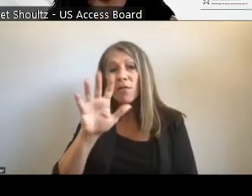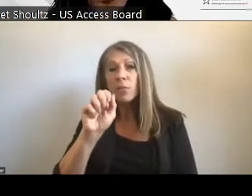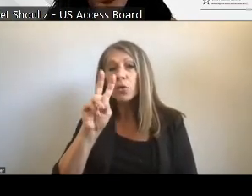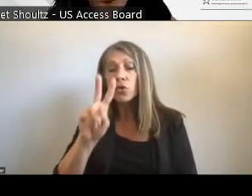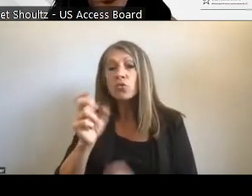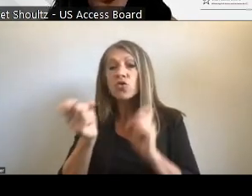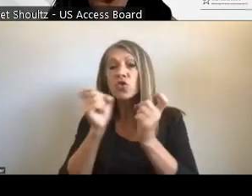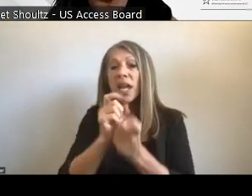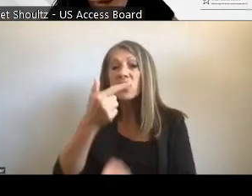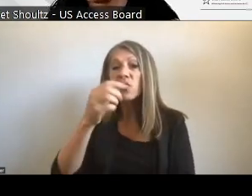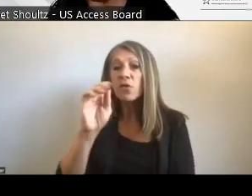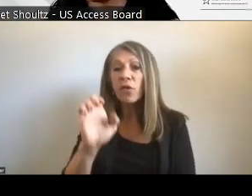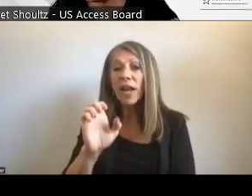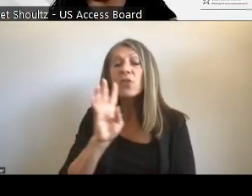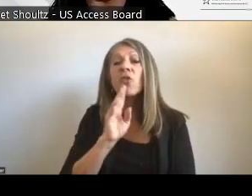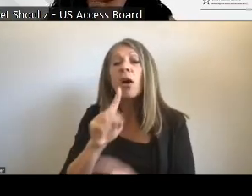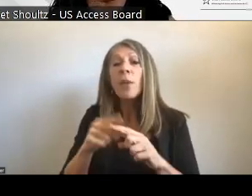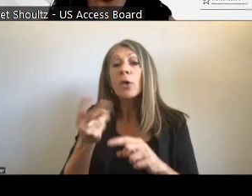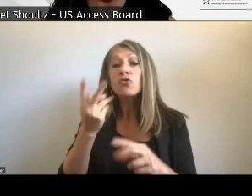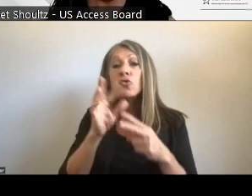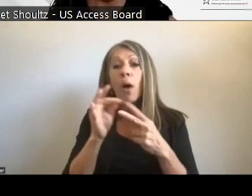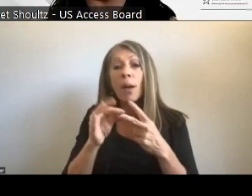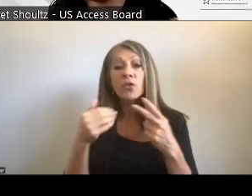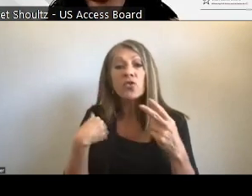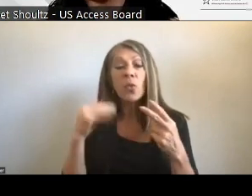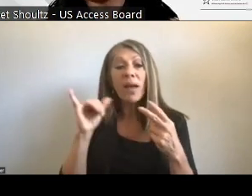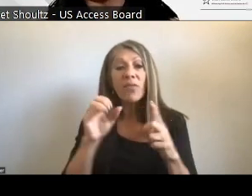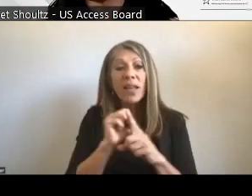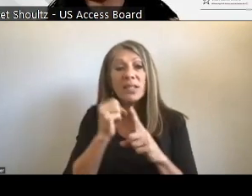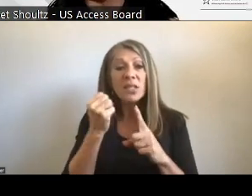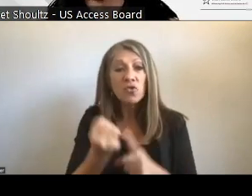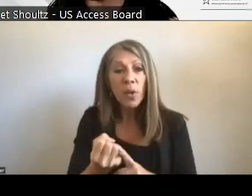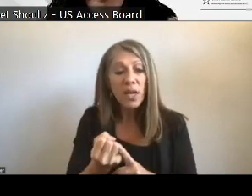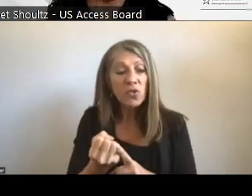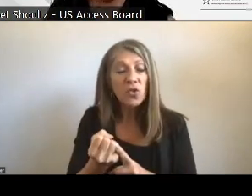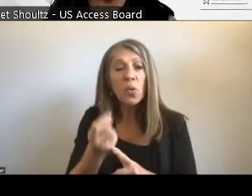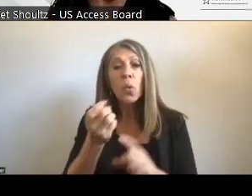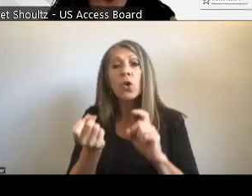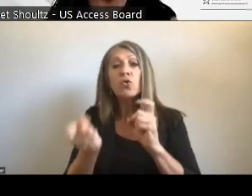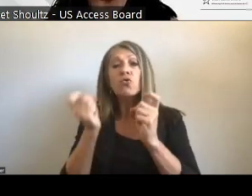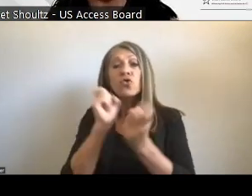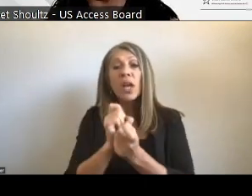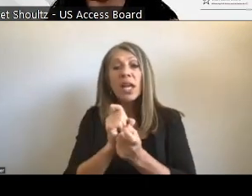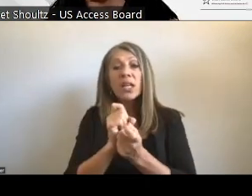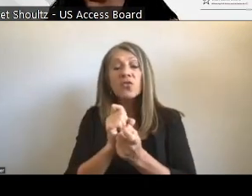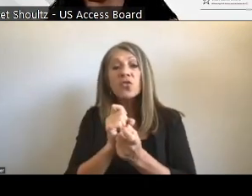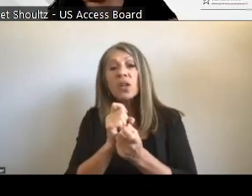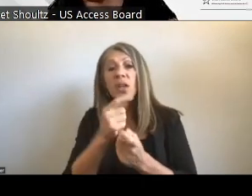about two options where you have that situation where your change of grade is exceeding 13.3.